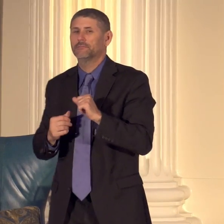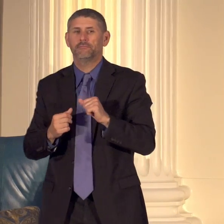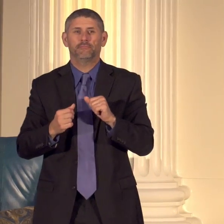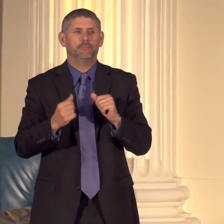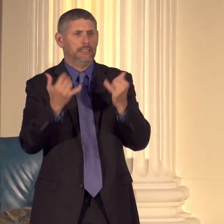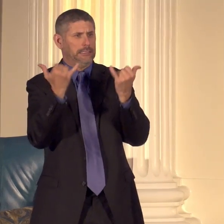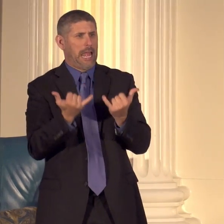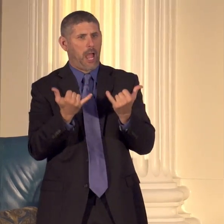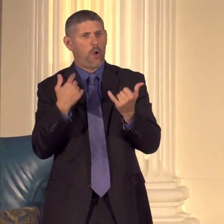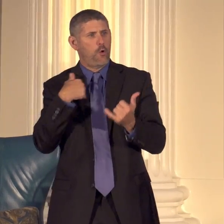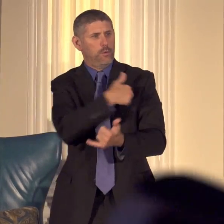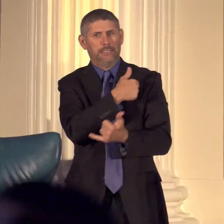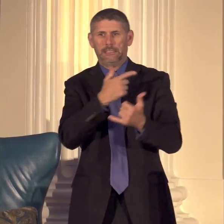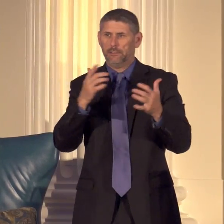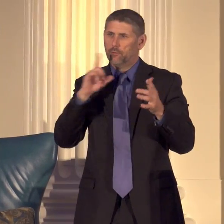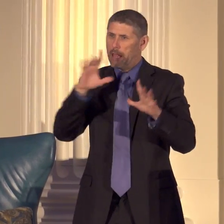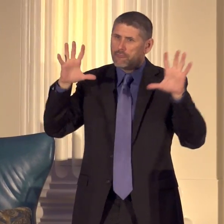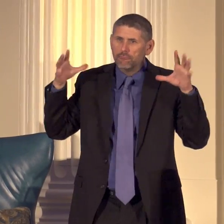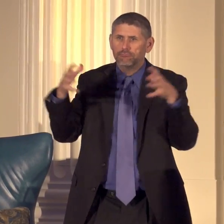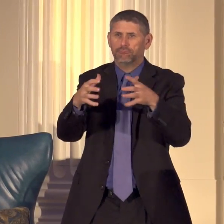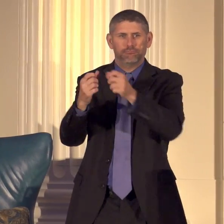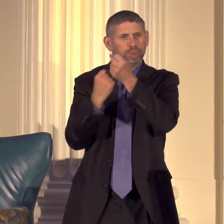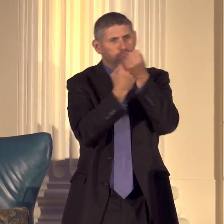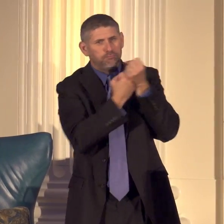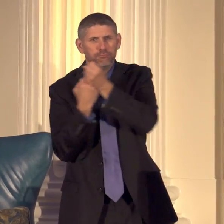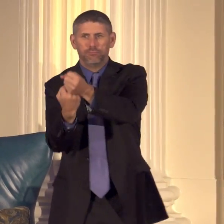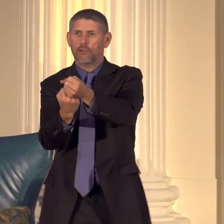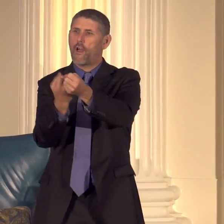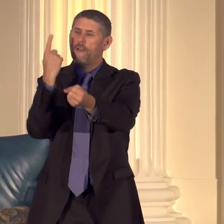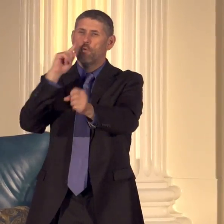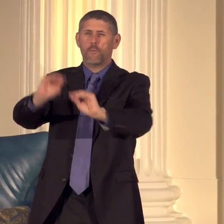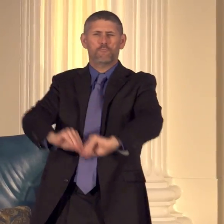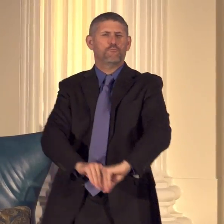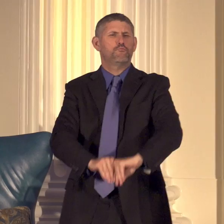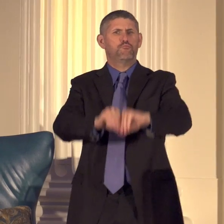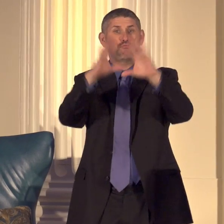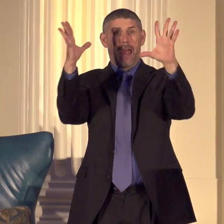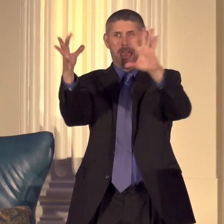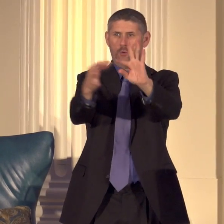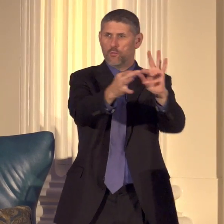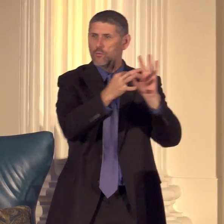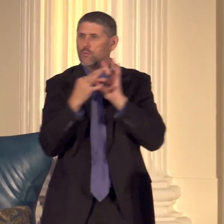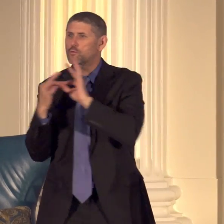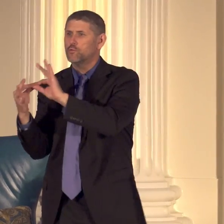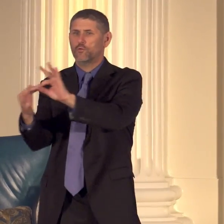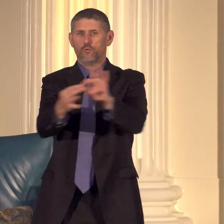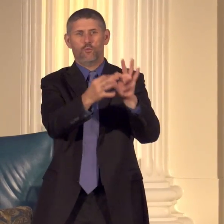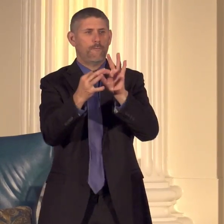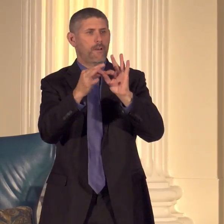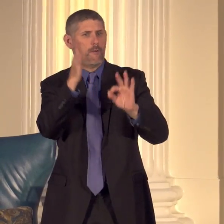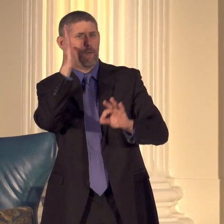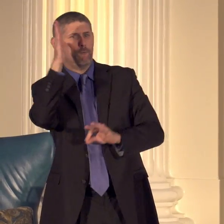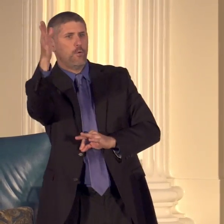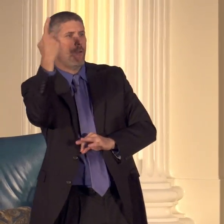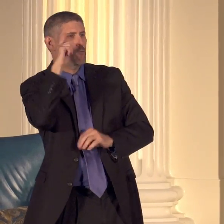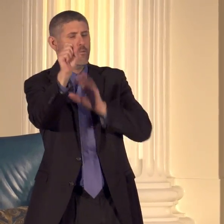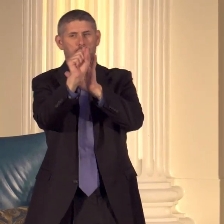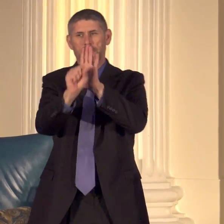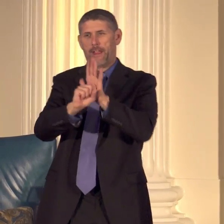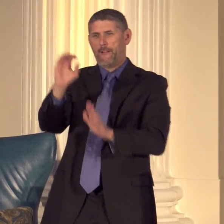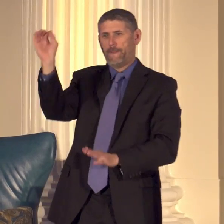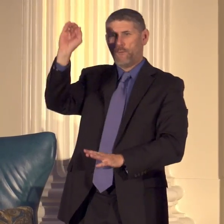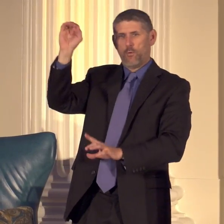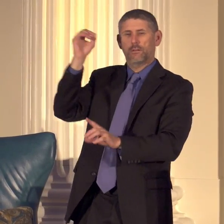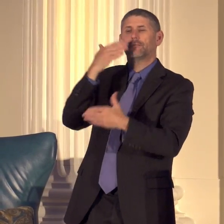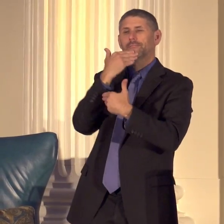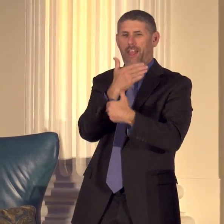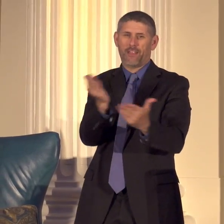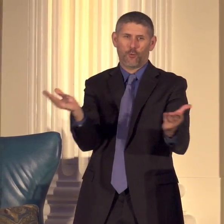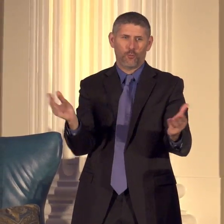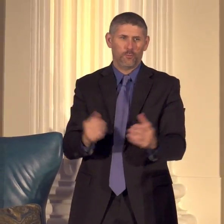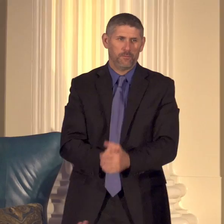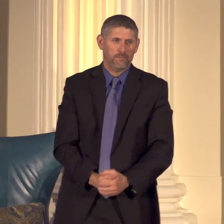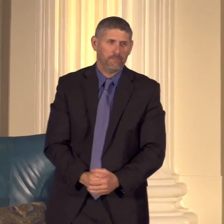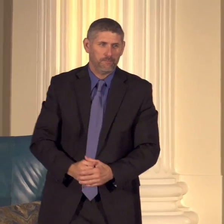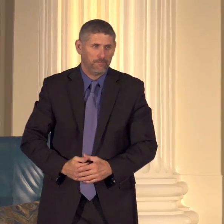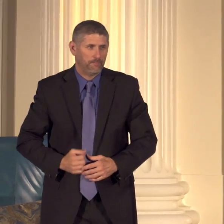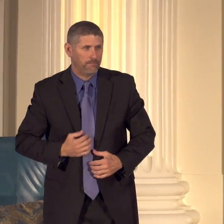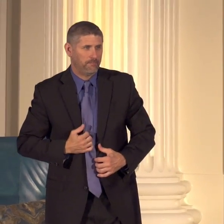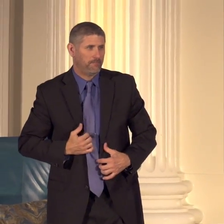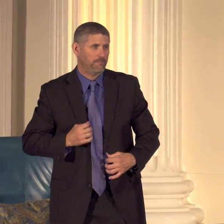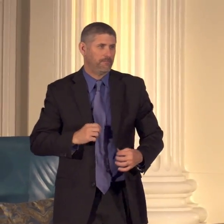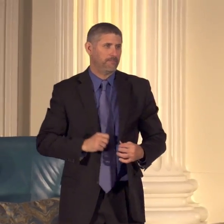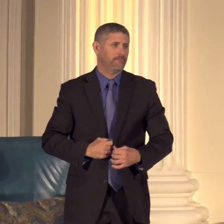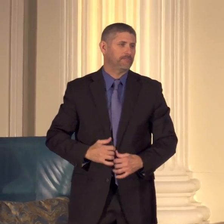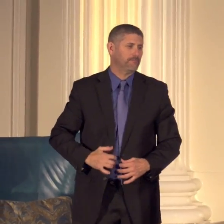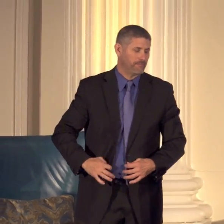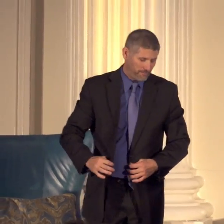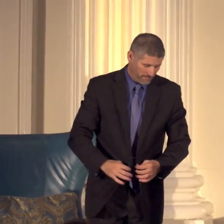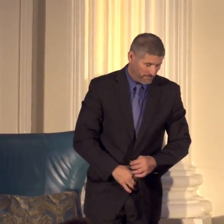stand together for a bright unified future for the state of Oregon thank